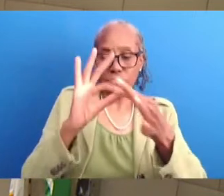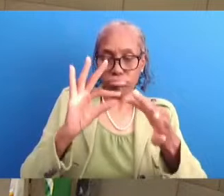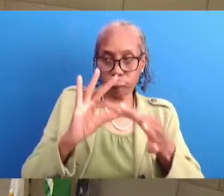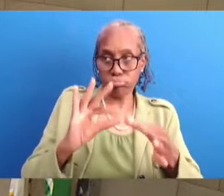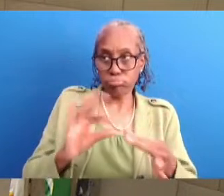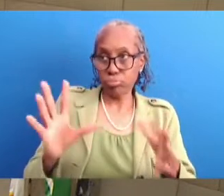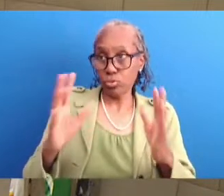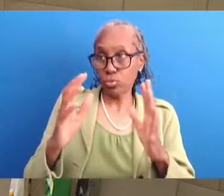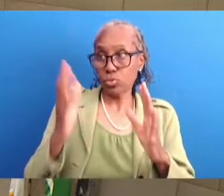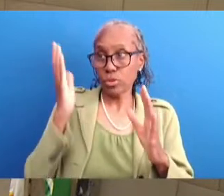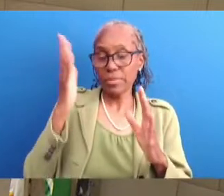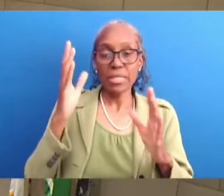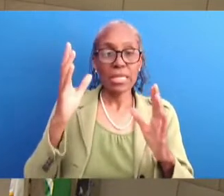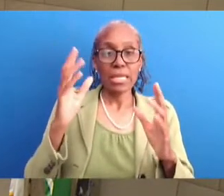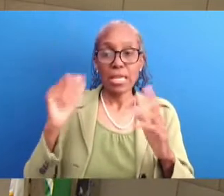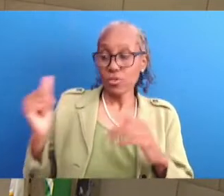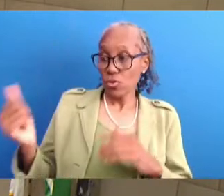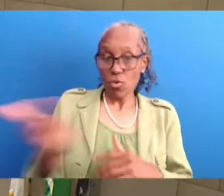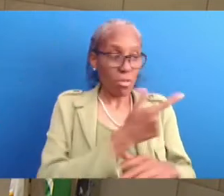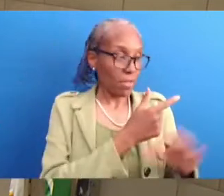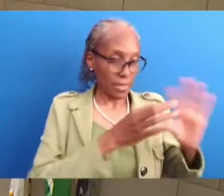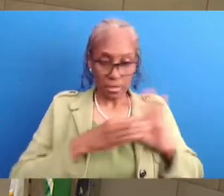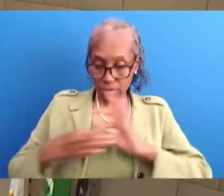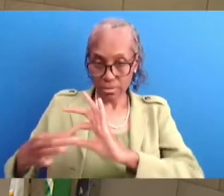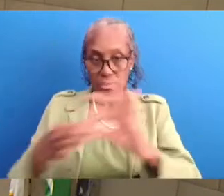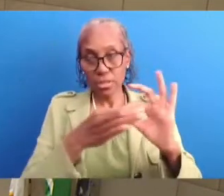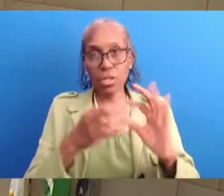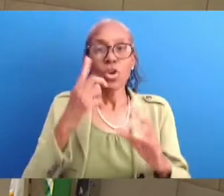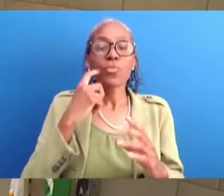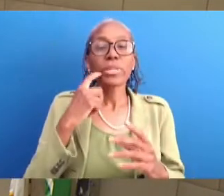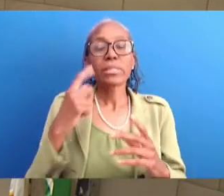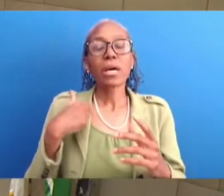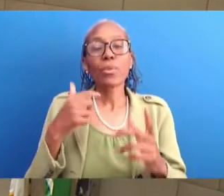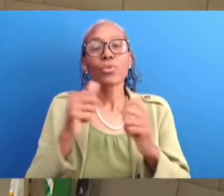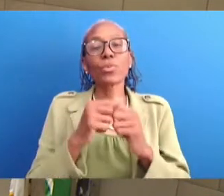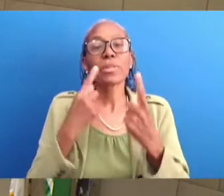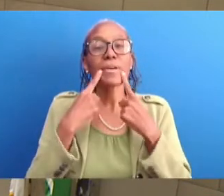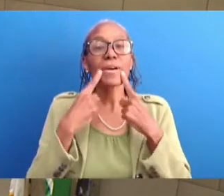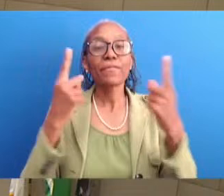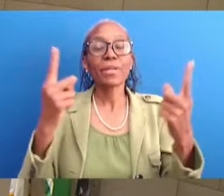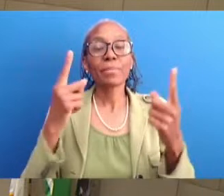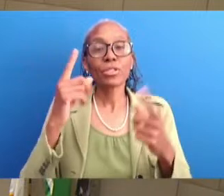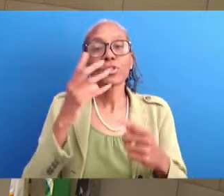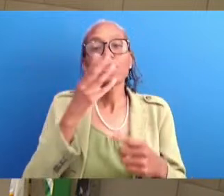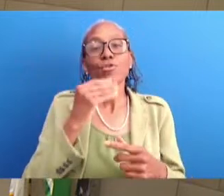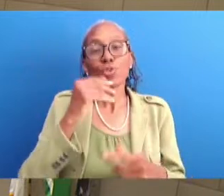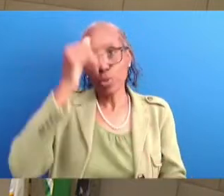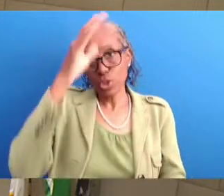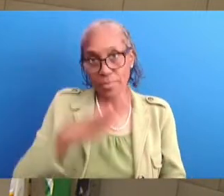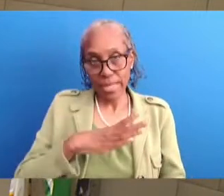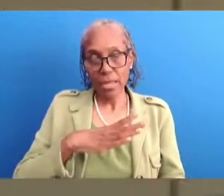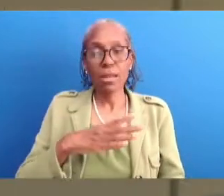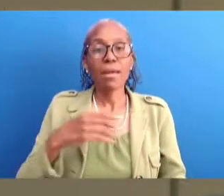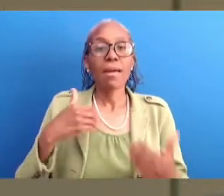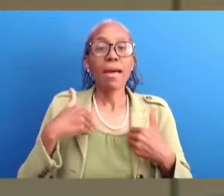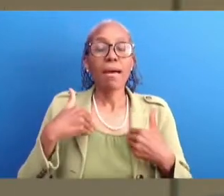LIKE, WHEN YOU THINK ABOUT EVERYTHING THAT YOU SAID IN YOUR SPEECH, IT TIES ALL OF US